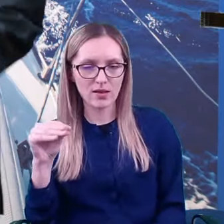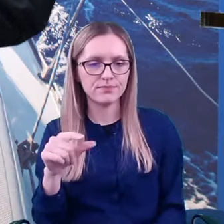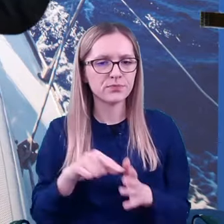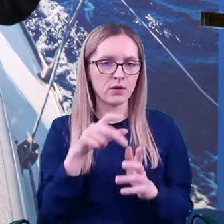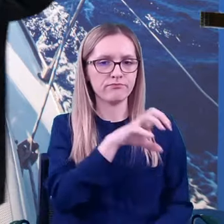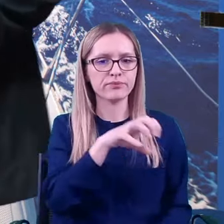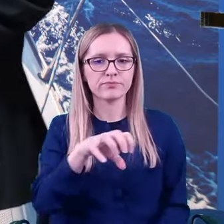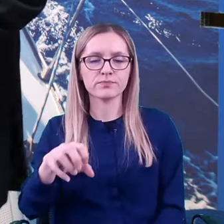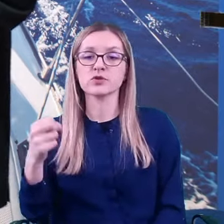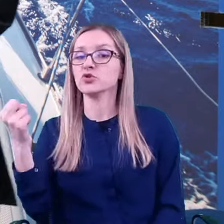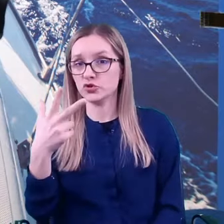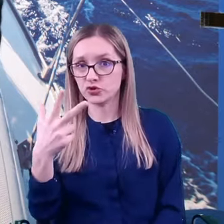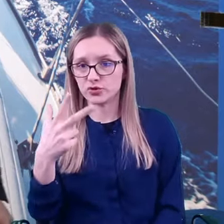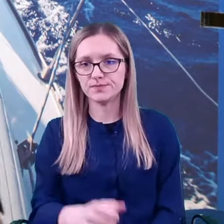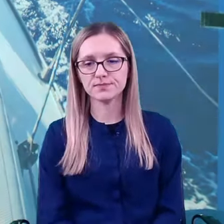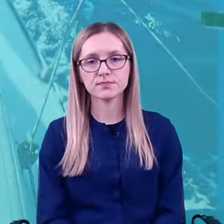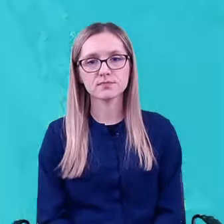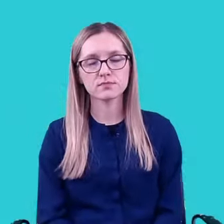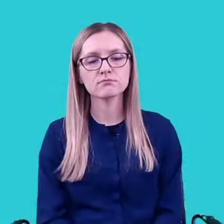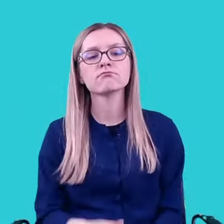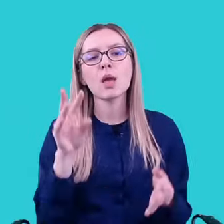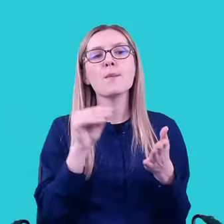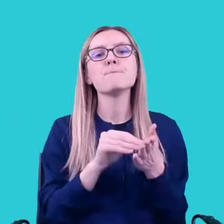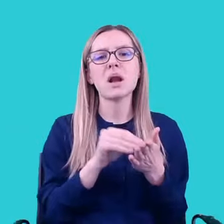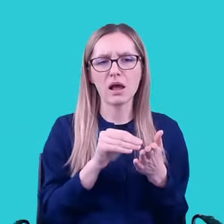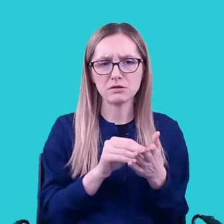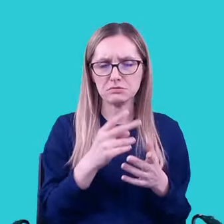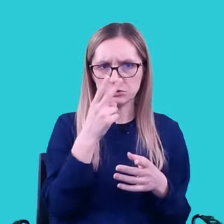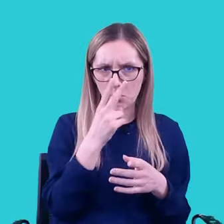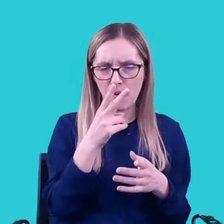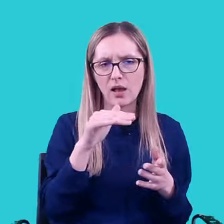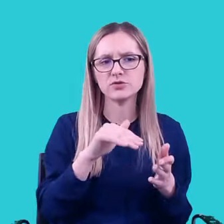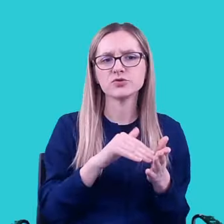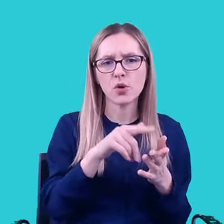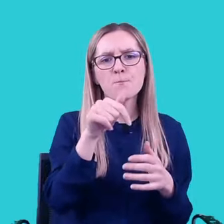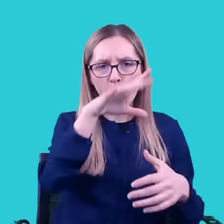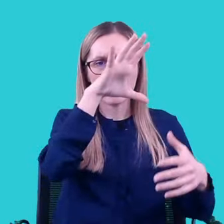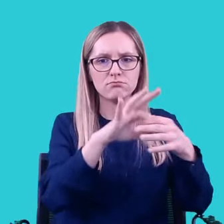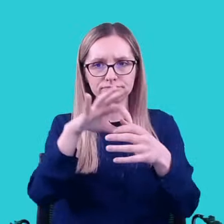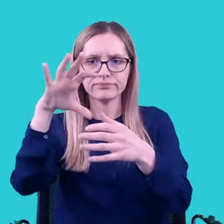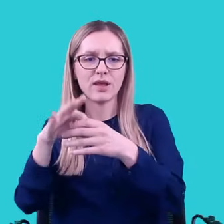As a general rule, fuel cells will typically pair with these two types of energy sources.